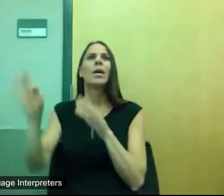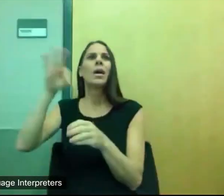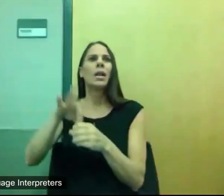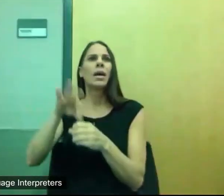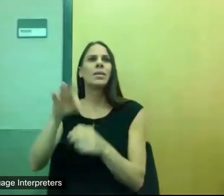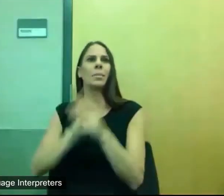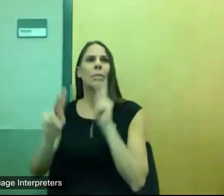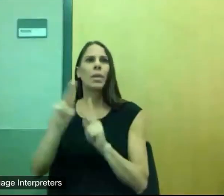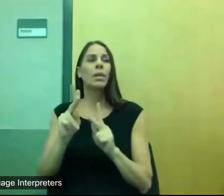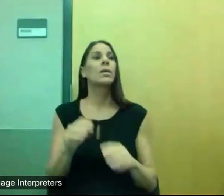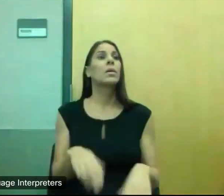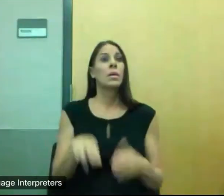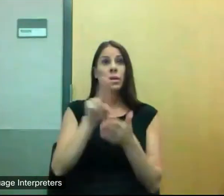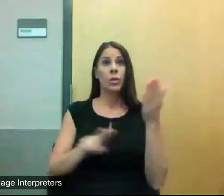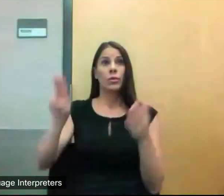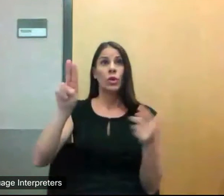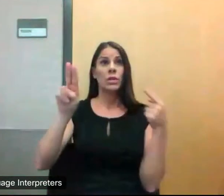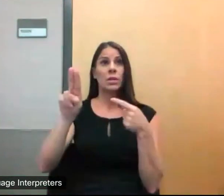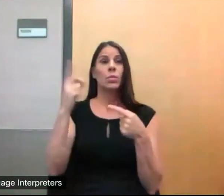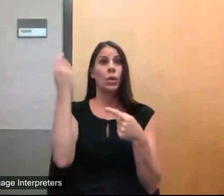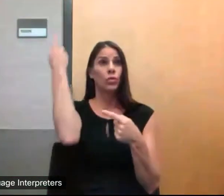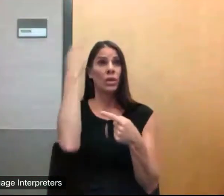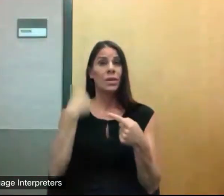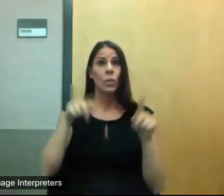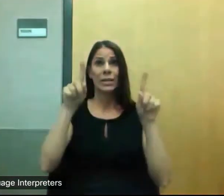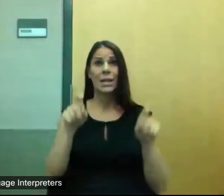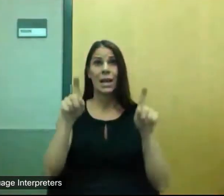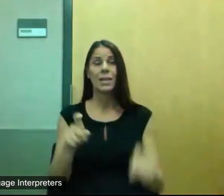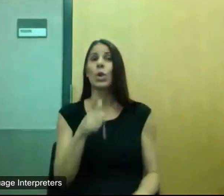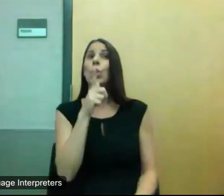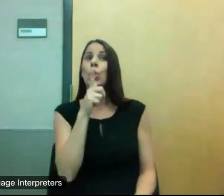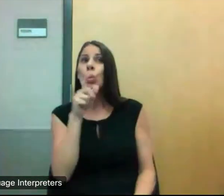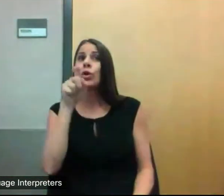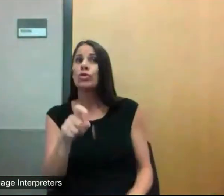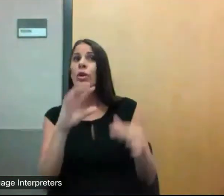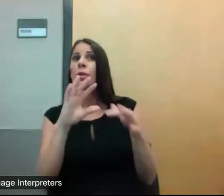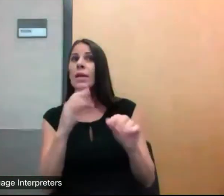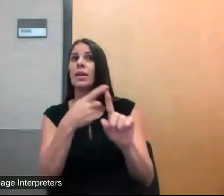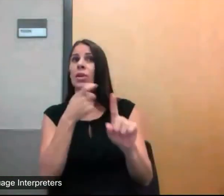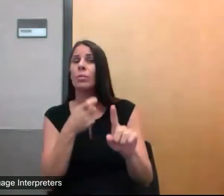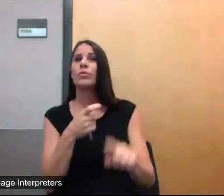know, as the University. There are like 1 of the reasons we test, like, who should a message come from? Like, with alcohol and something like students